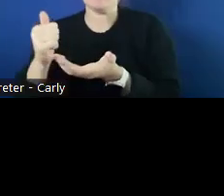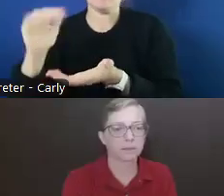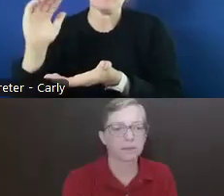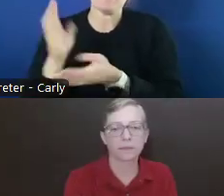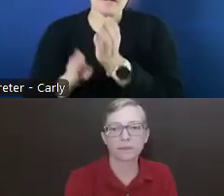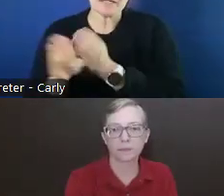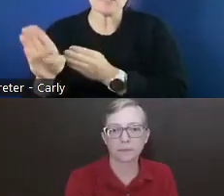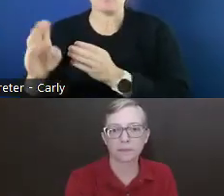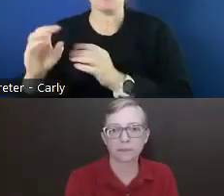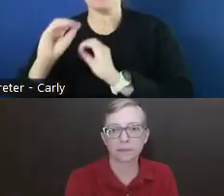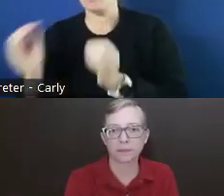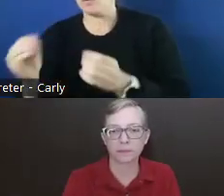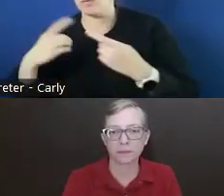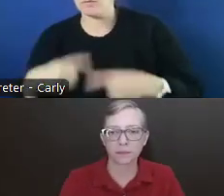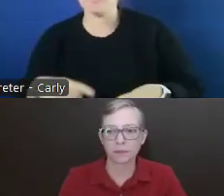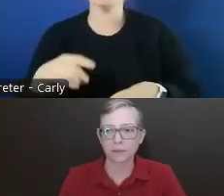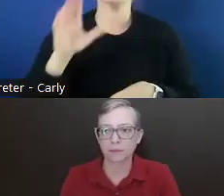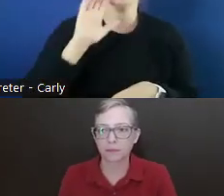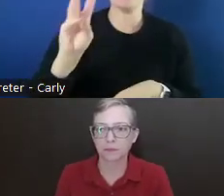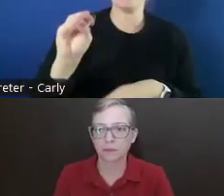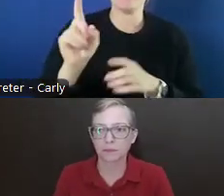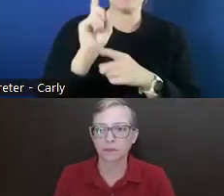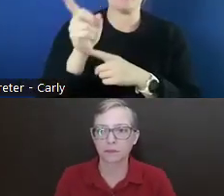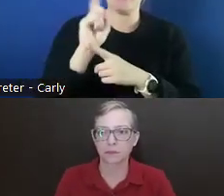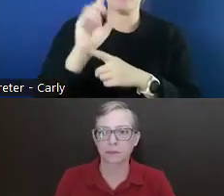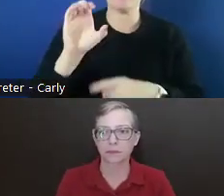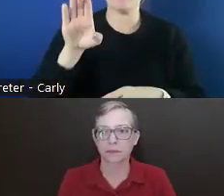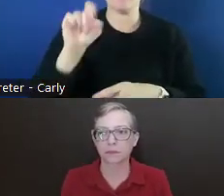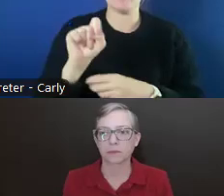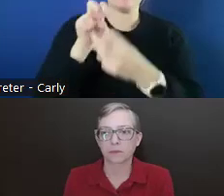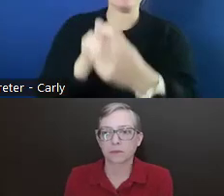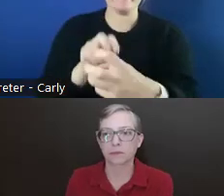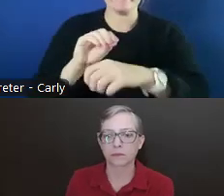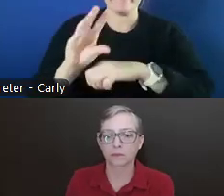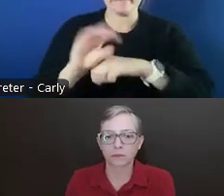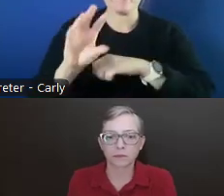got six 60 minute sessions of CBT as part of the program and then importantly if people were in the